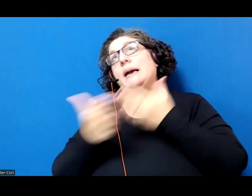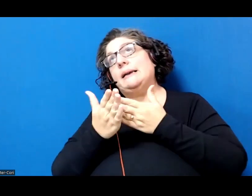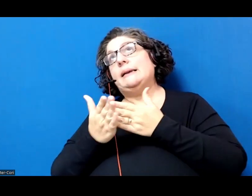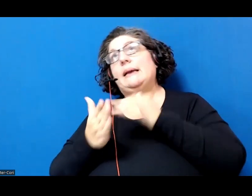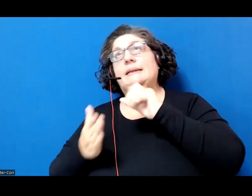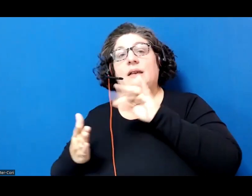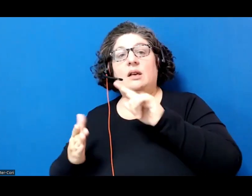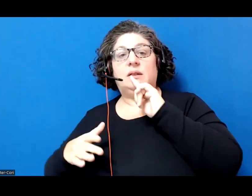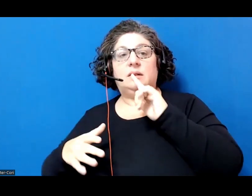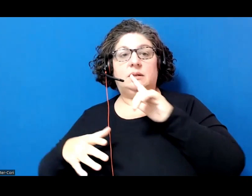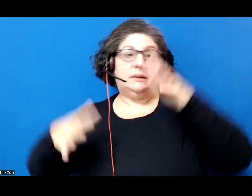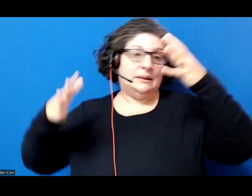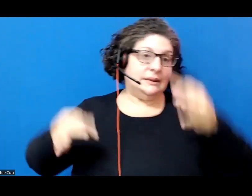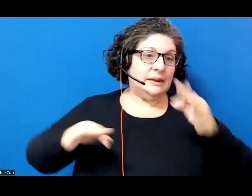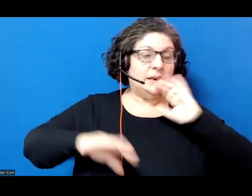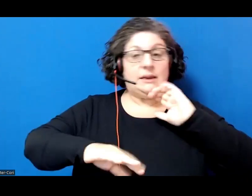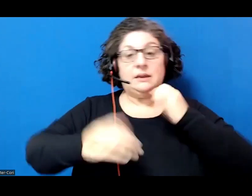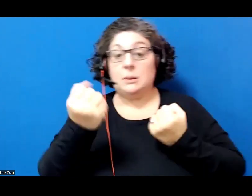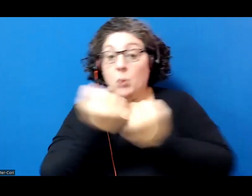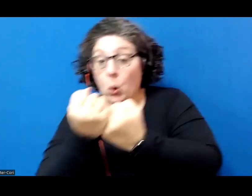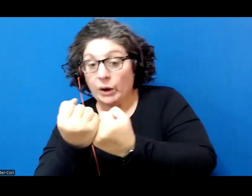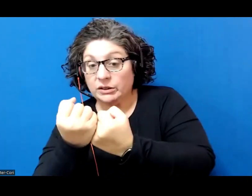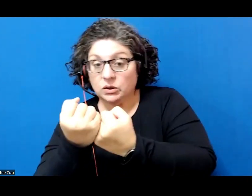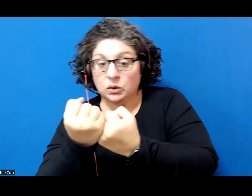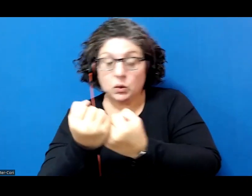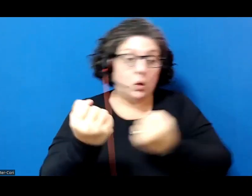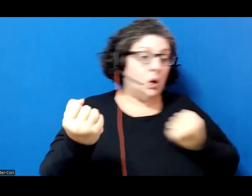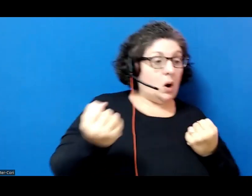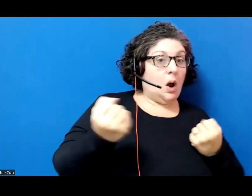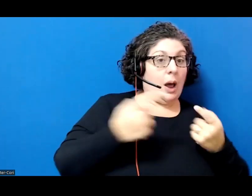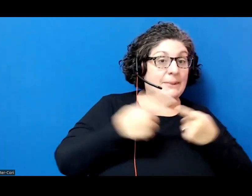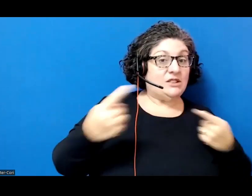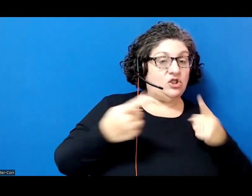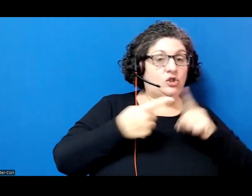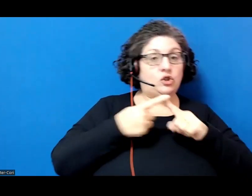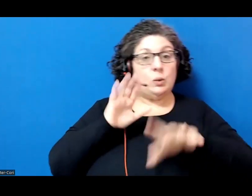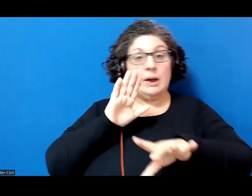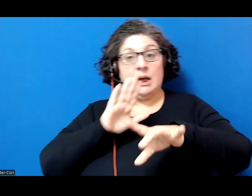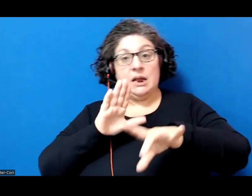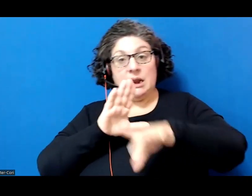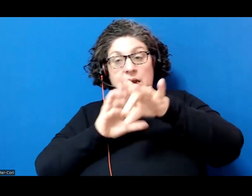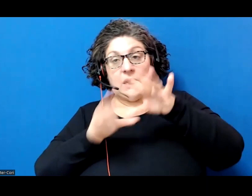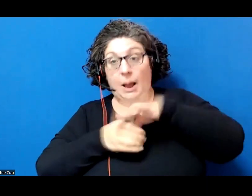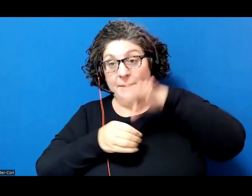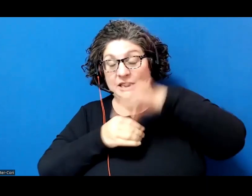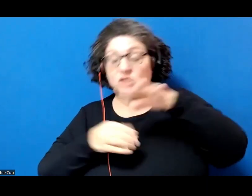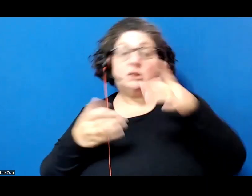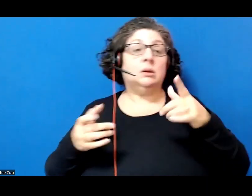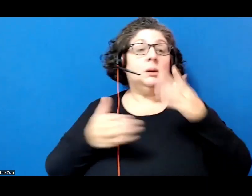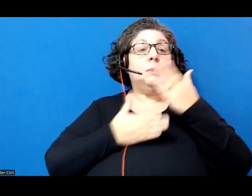positions in support of or in opposition to nomination. Part of it is based on our non-partisanship.